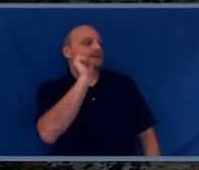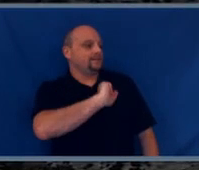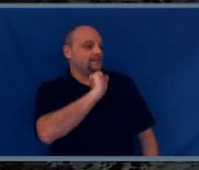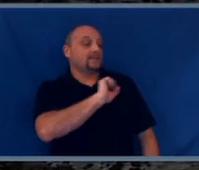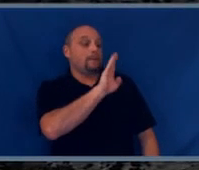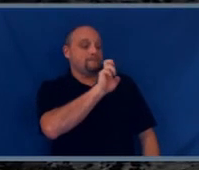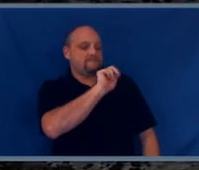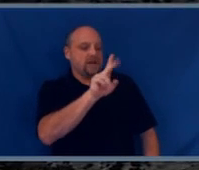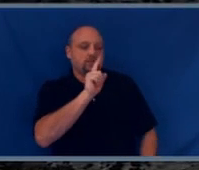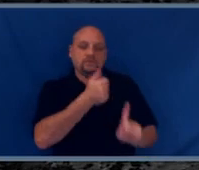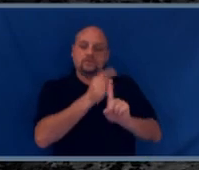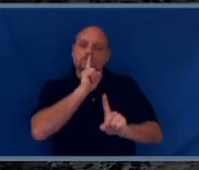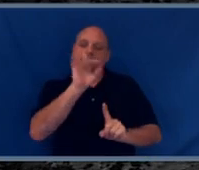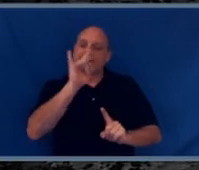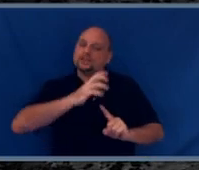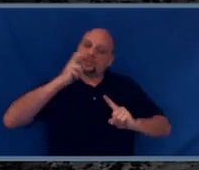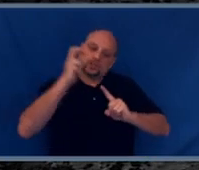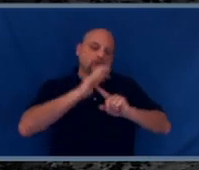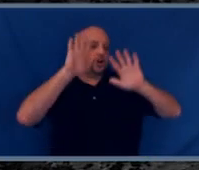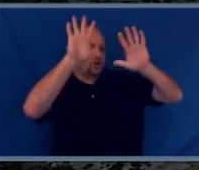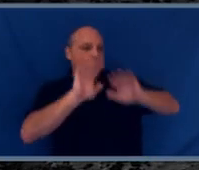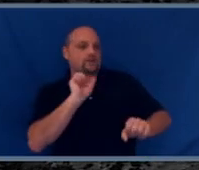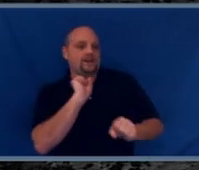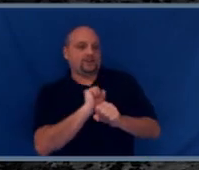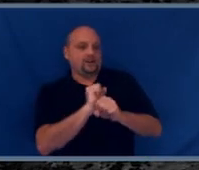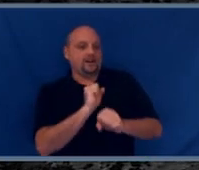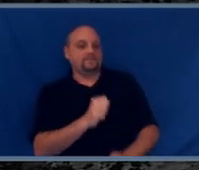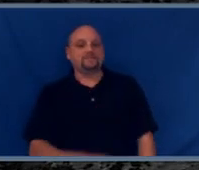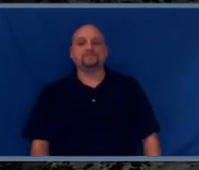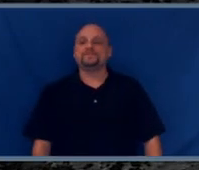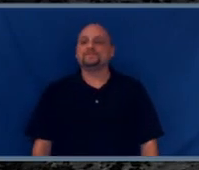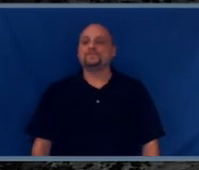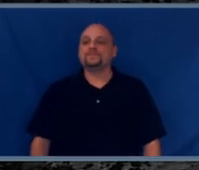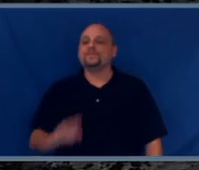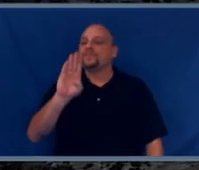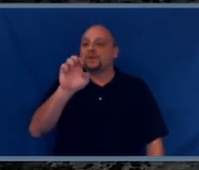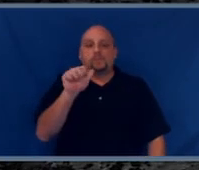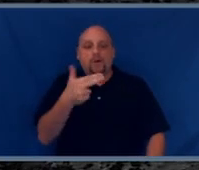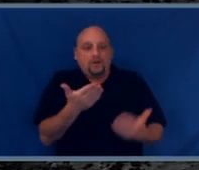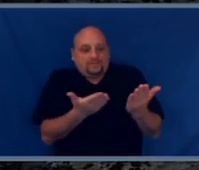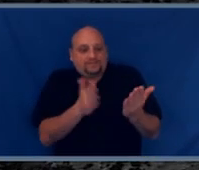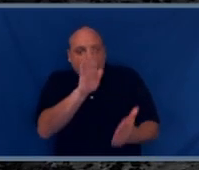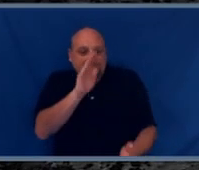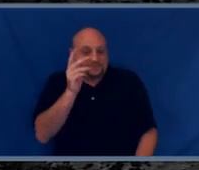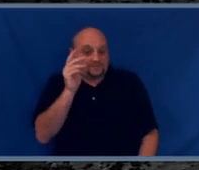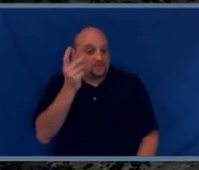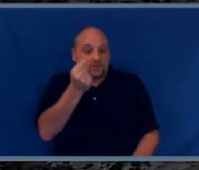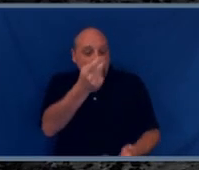JOB AND IT DID EXACTLY WHAT WE INTENDED. WHAT WERE YOU THINKING DURING